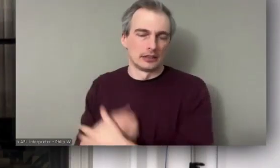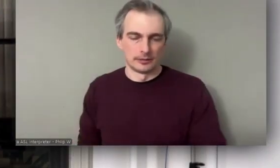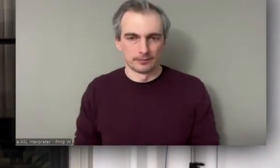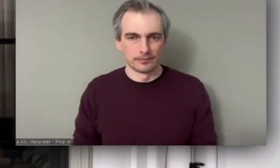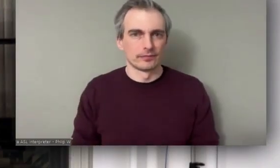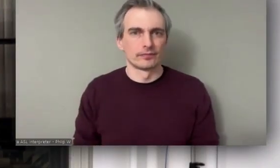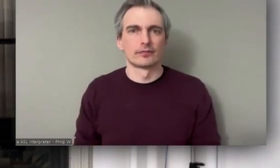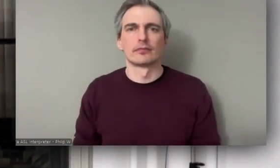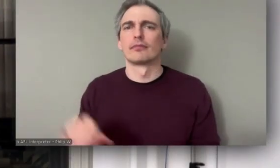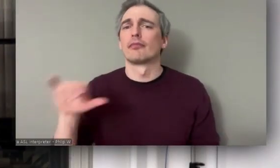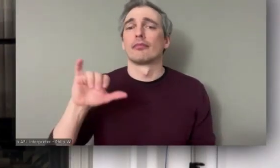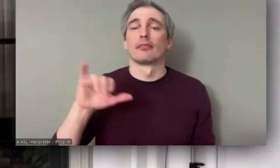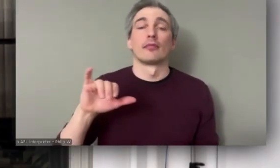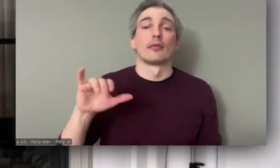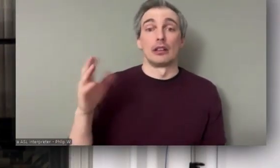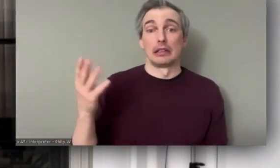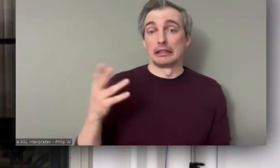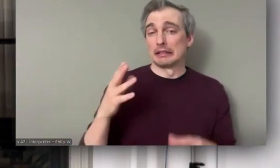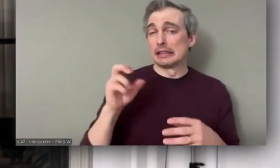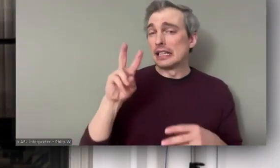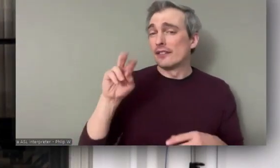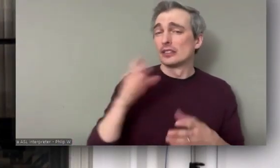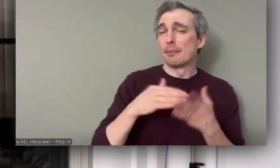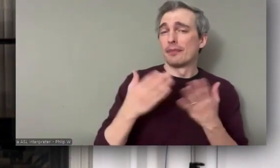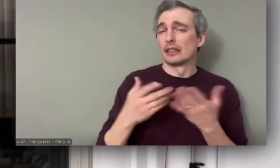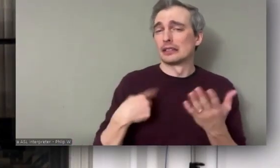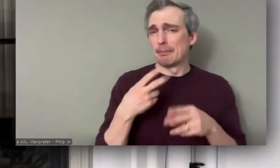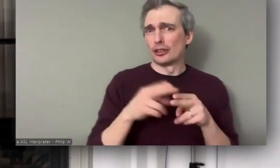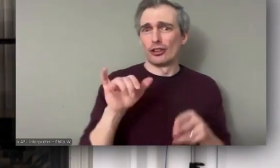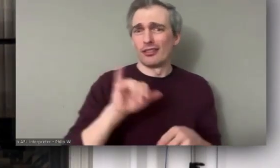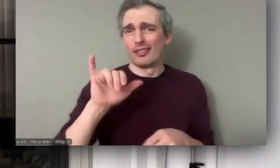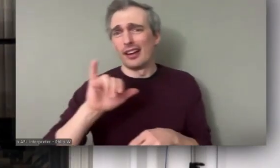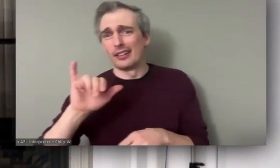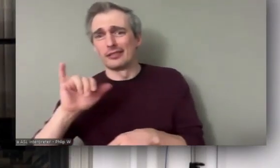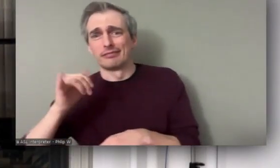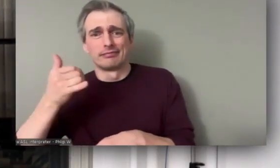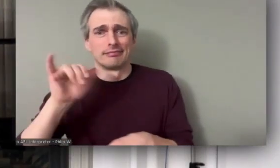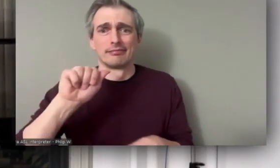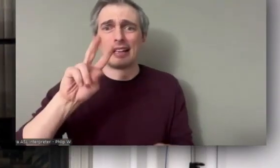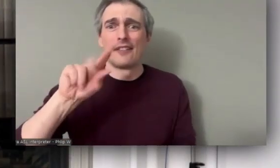I would be listening to people and saying... What is the minimum functionality?